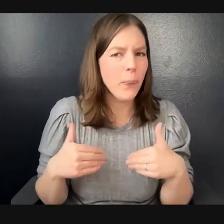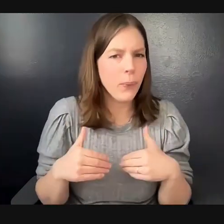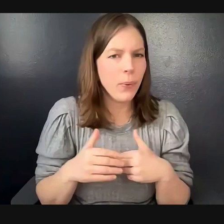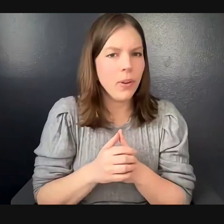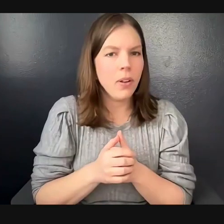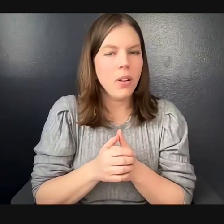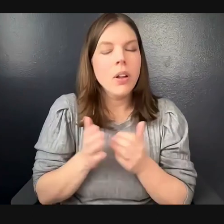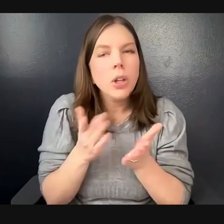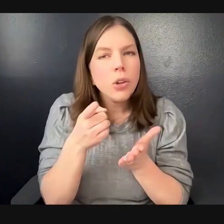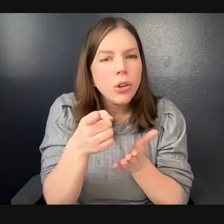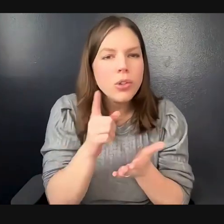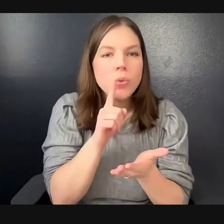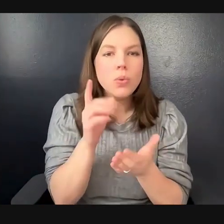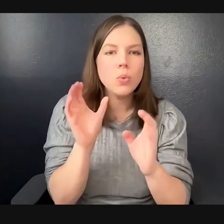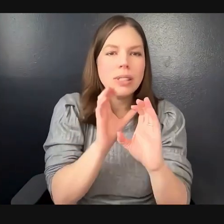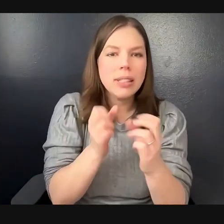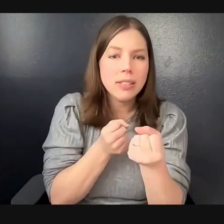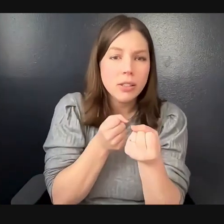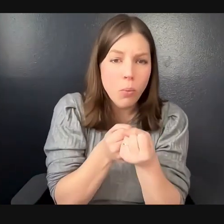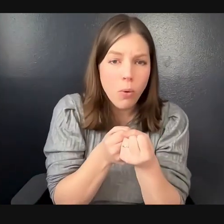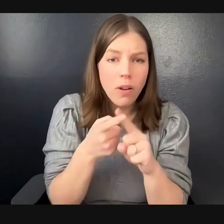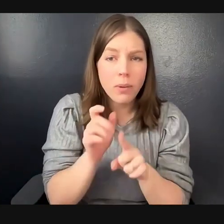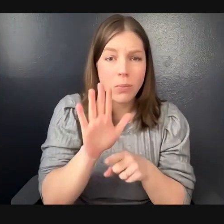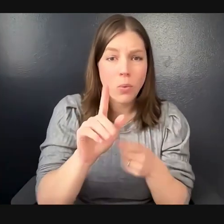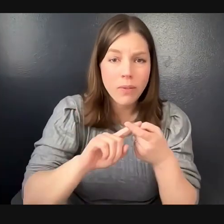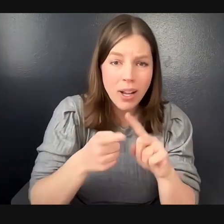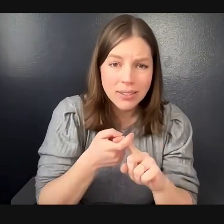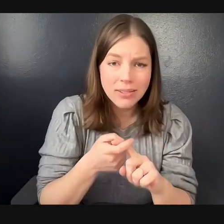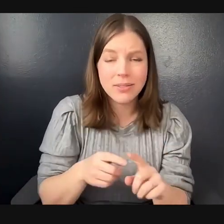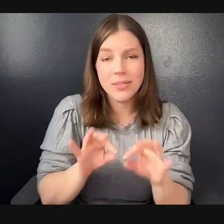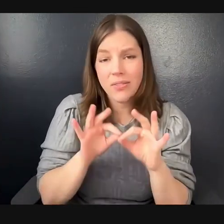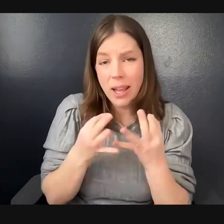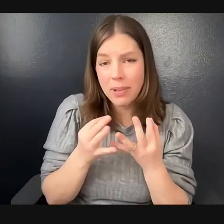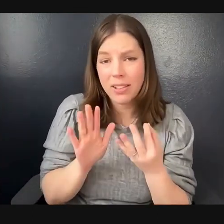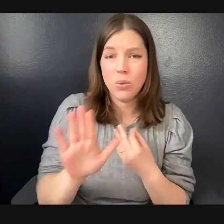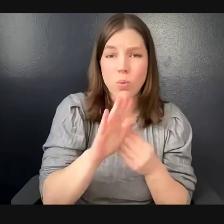has been done to you. Because of that, we encourage you to lean on your networks